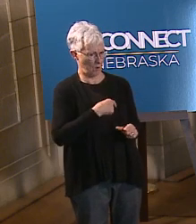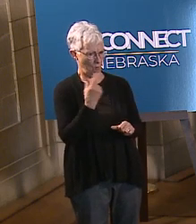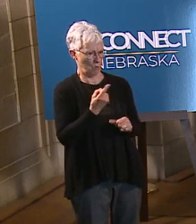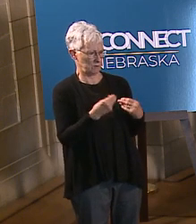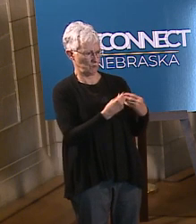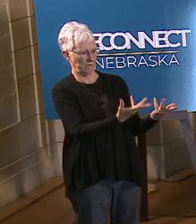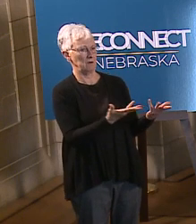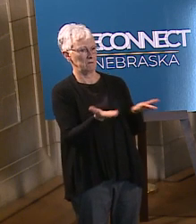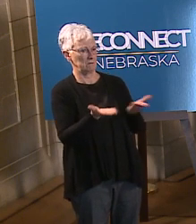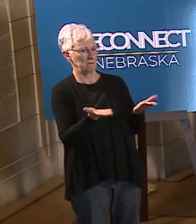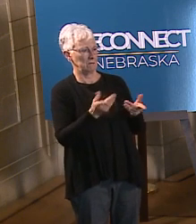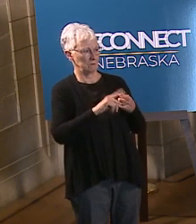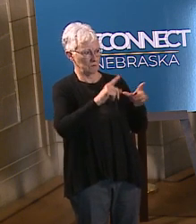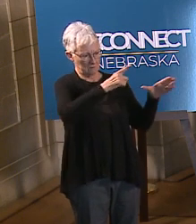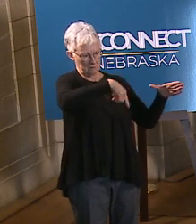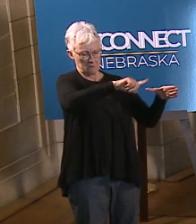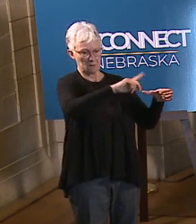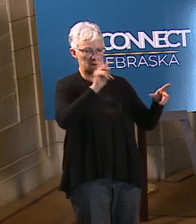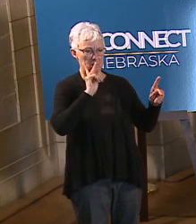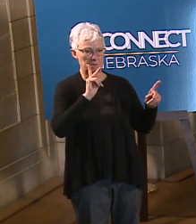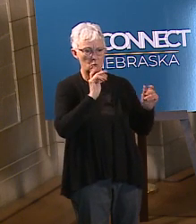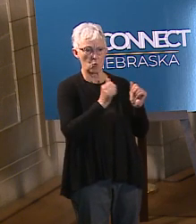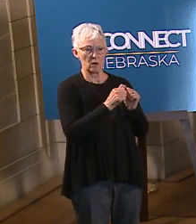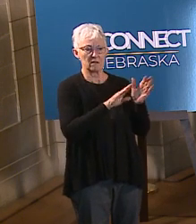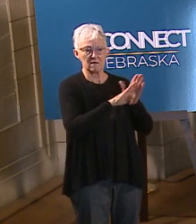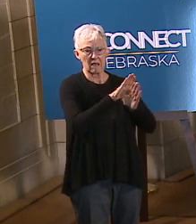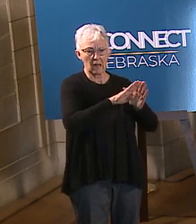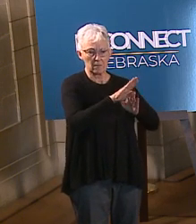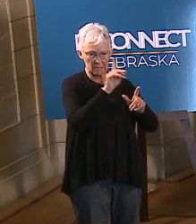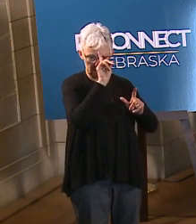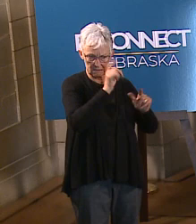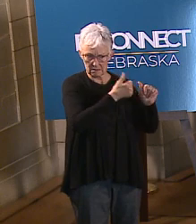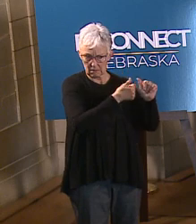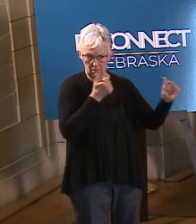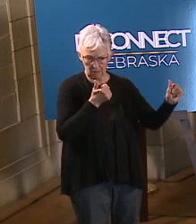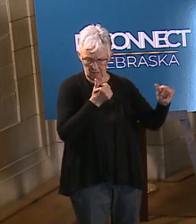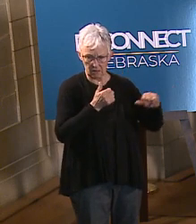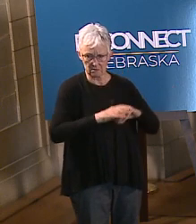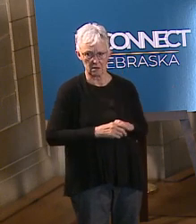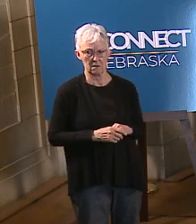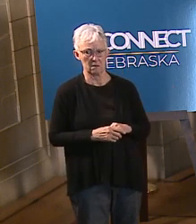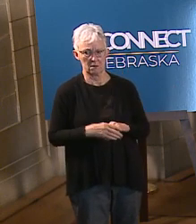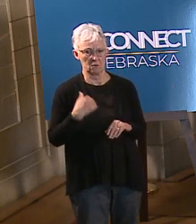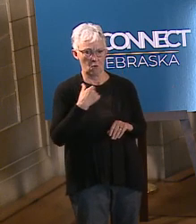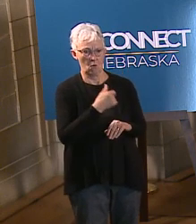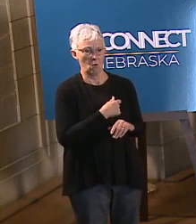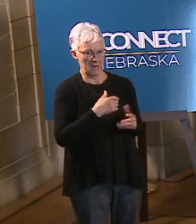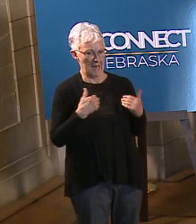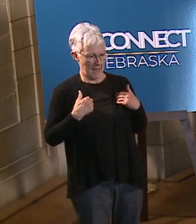WELL, CERTAINLY AGAIN, THIS IS A CONTINUING PROGRAM. WE CONTINUE TO PROVIDE SERVICES